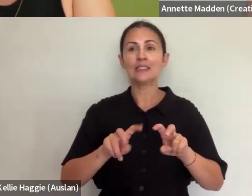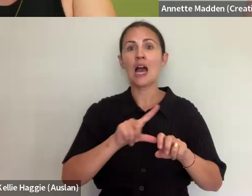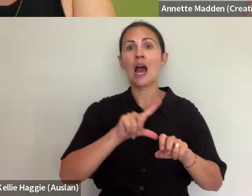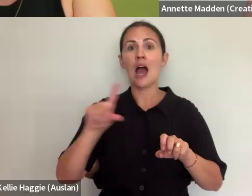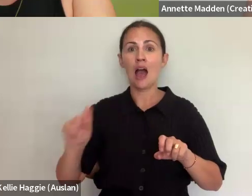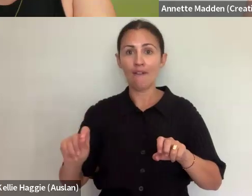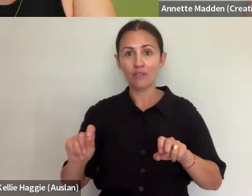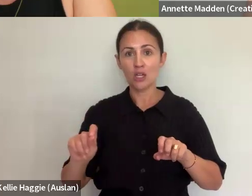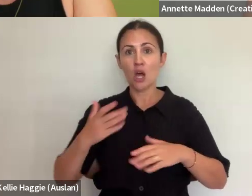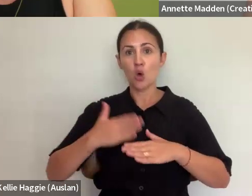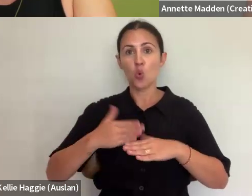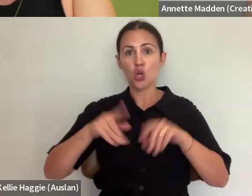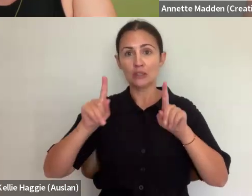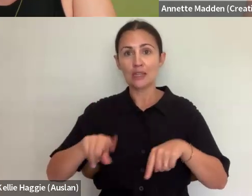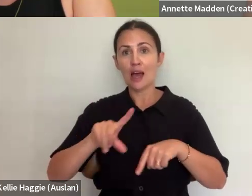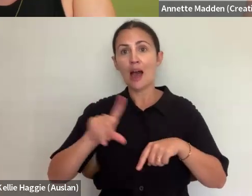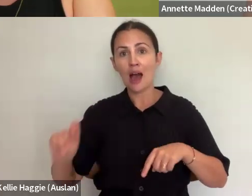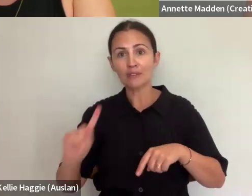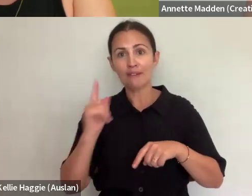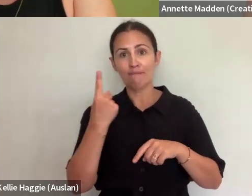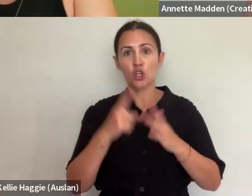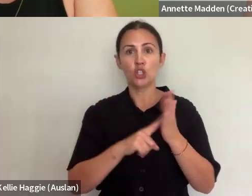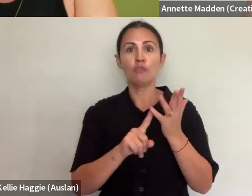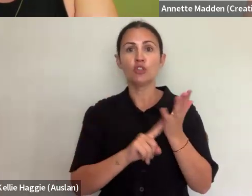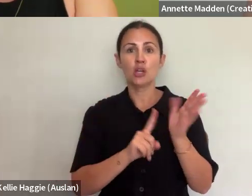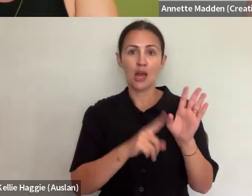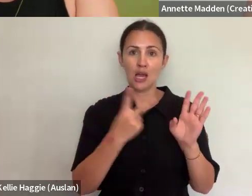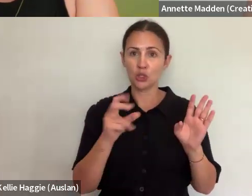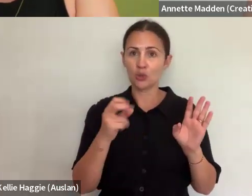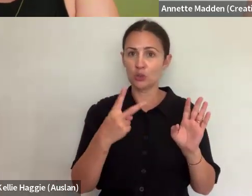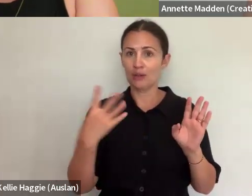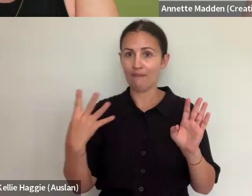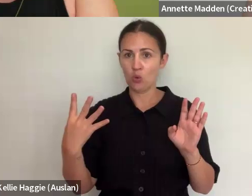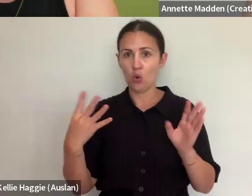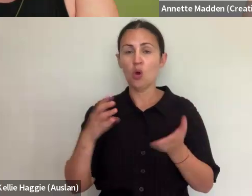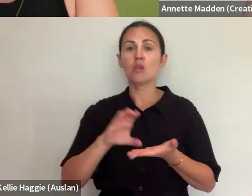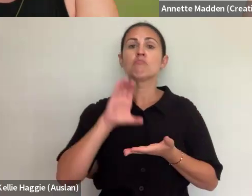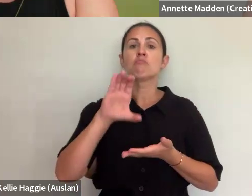it is for projects and activities beginning after 1 July 2024